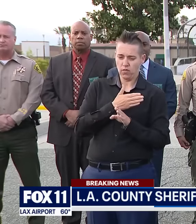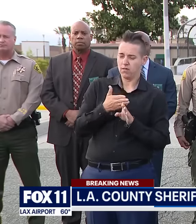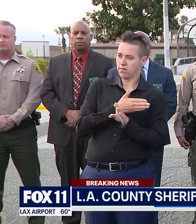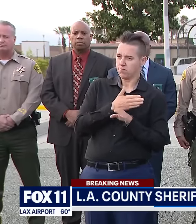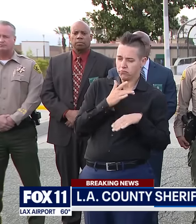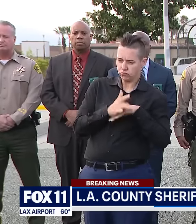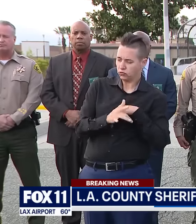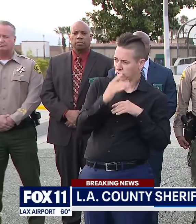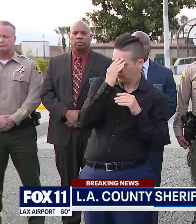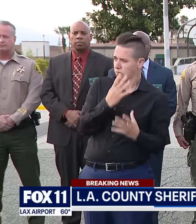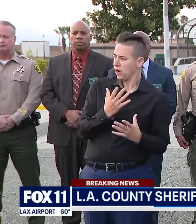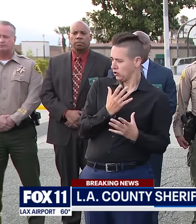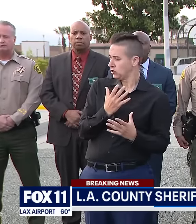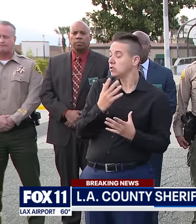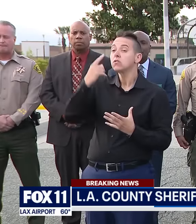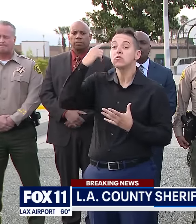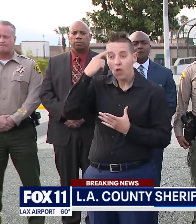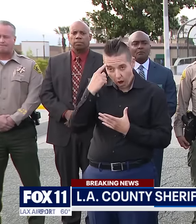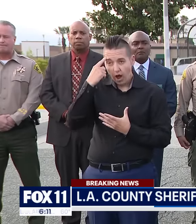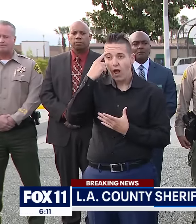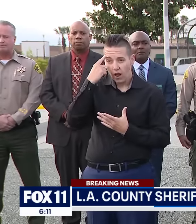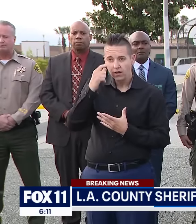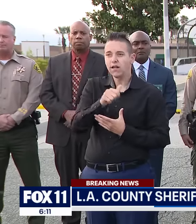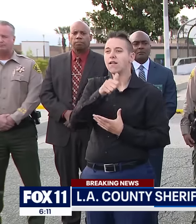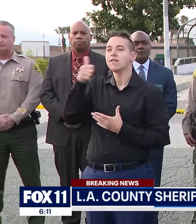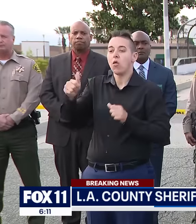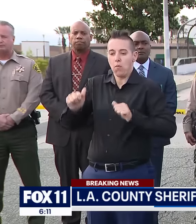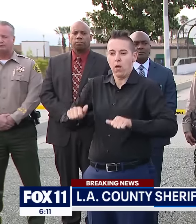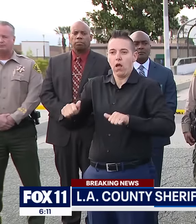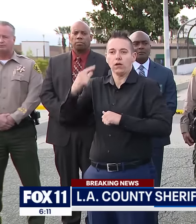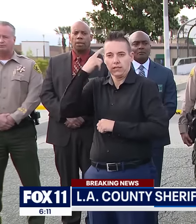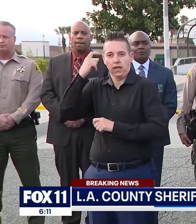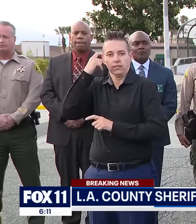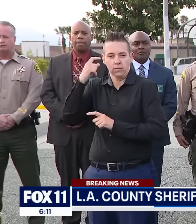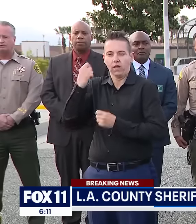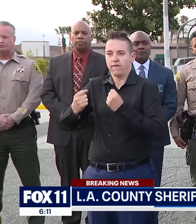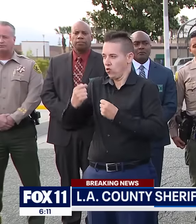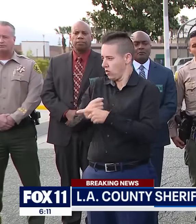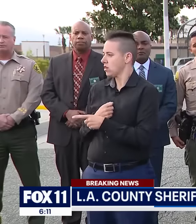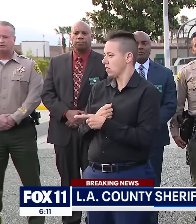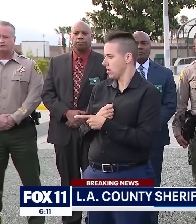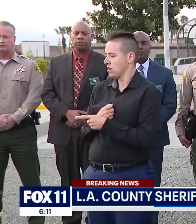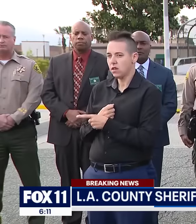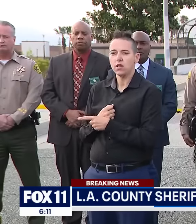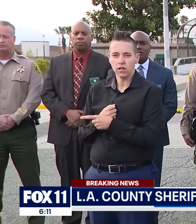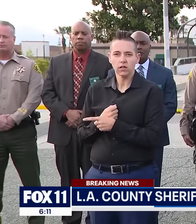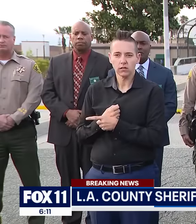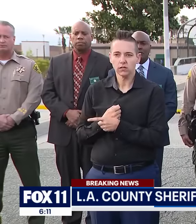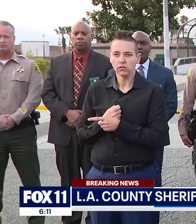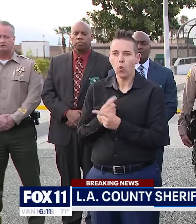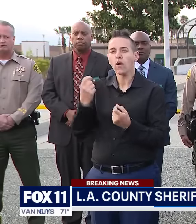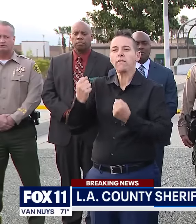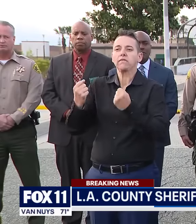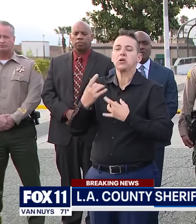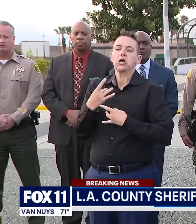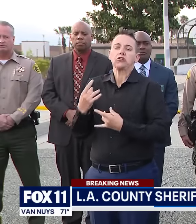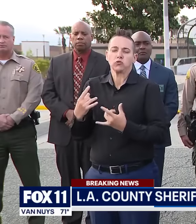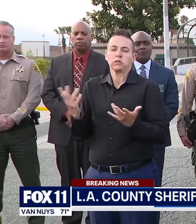at an intersection and all of a sudden you hear a gunshot. Who saw what cars are leaving? They're going in different